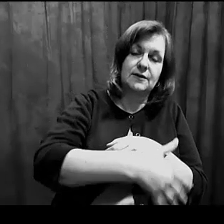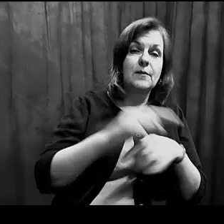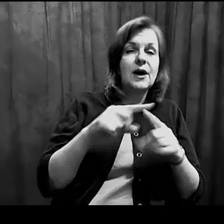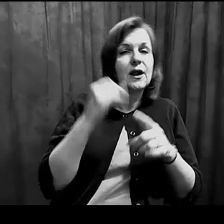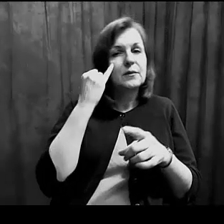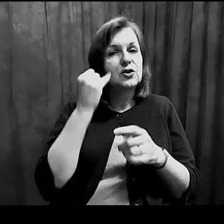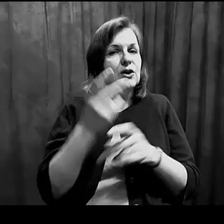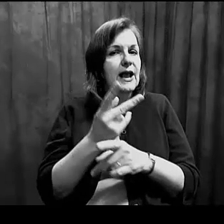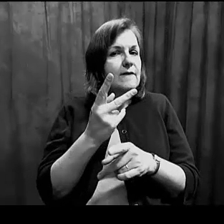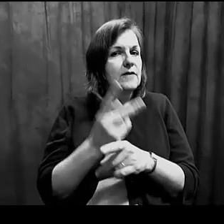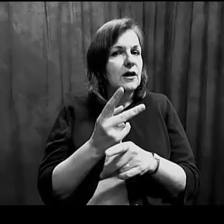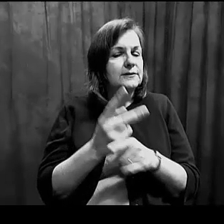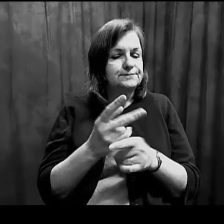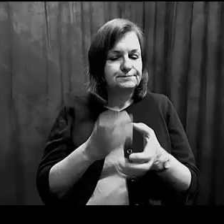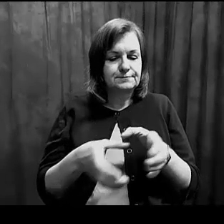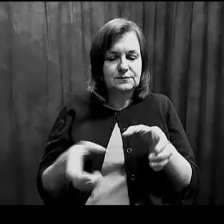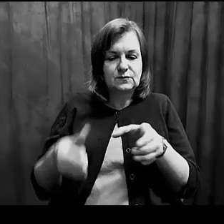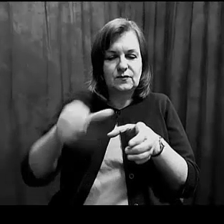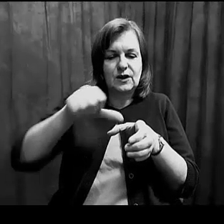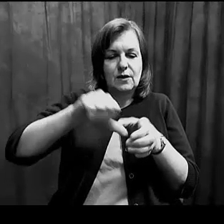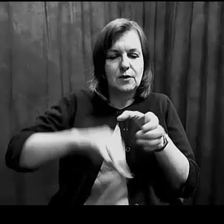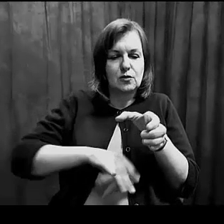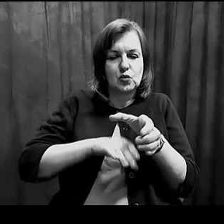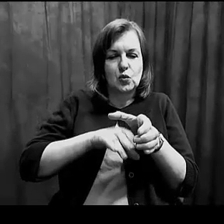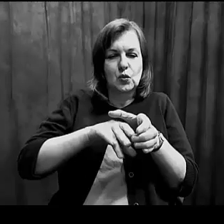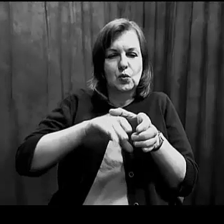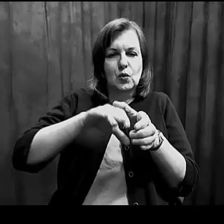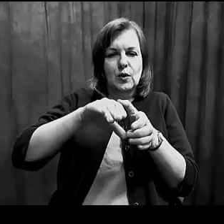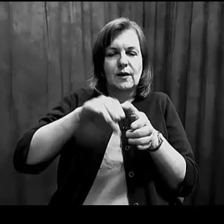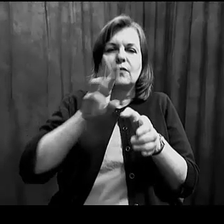now if you fill too much - it spills! but if you are very gentle